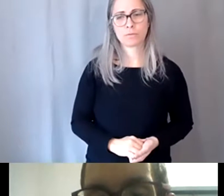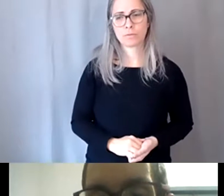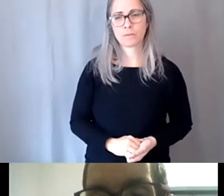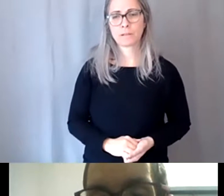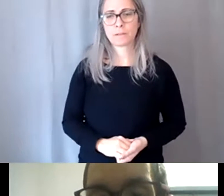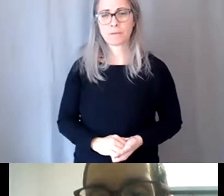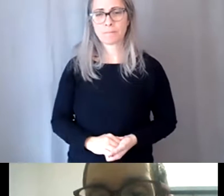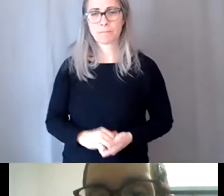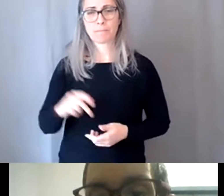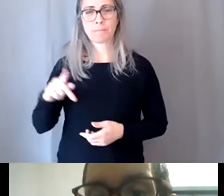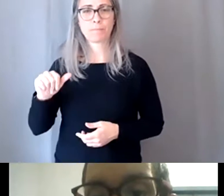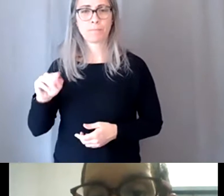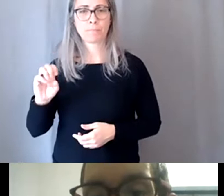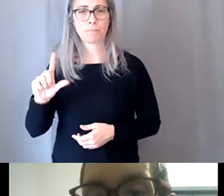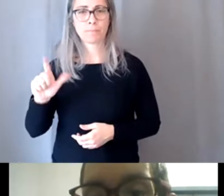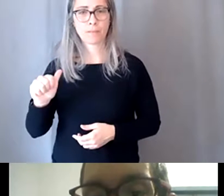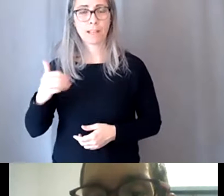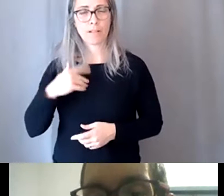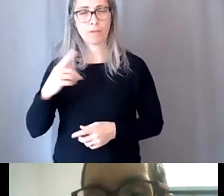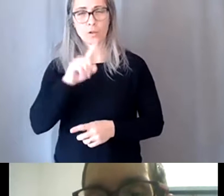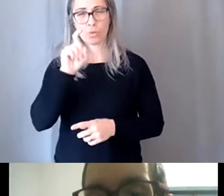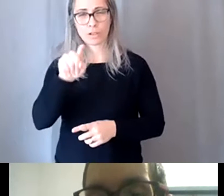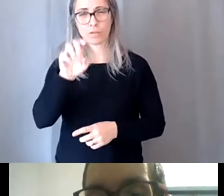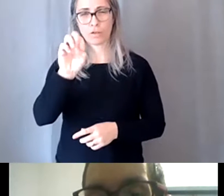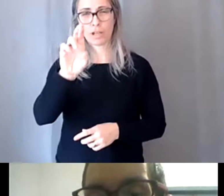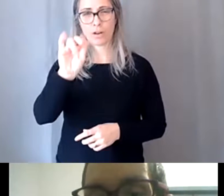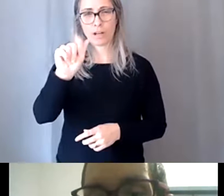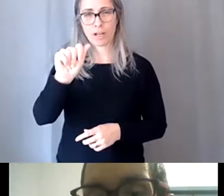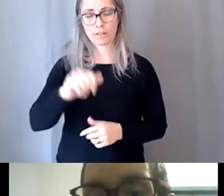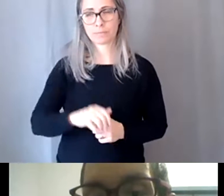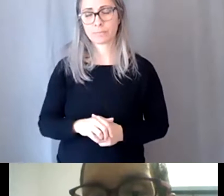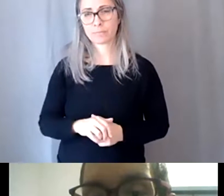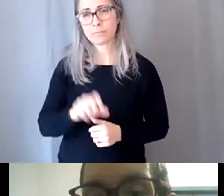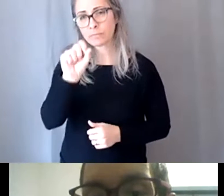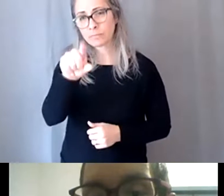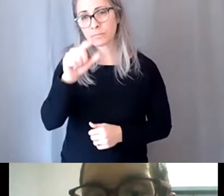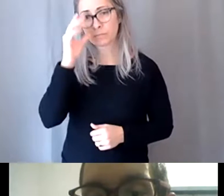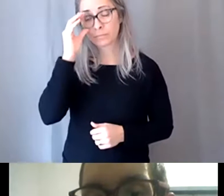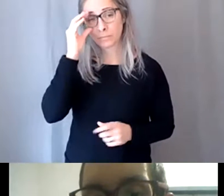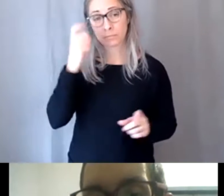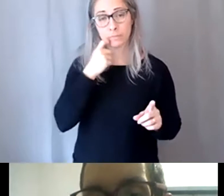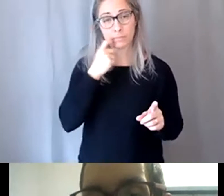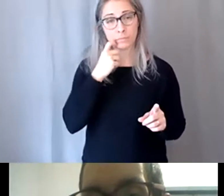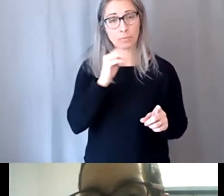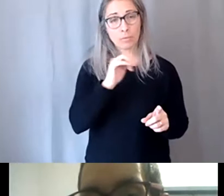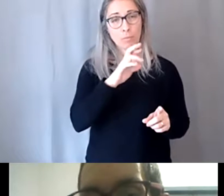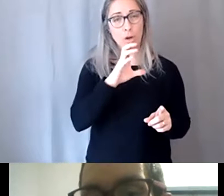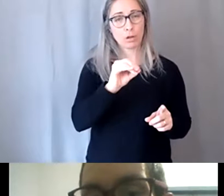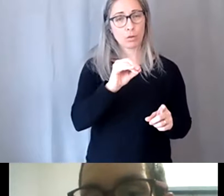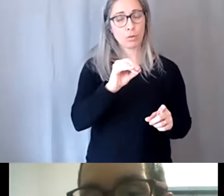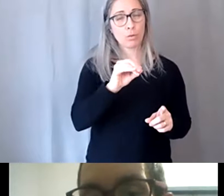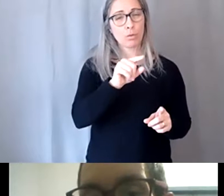for Erica do you see some of the same terms that Marcos highlighted in